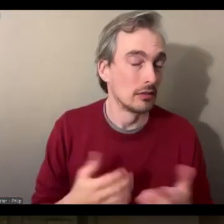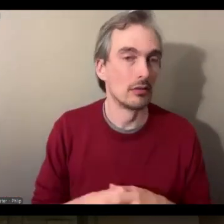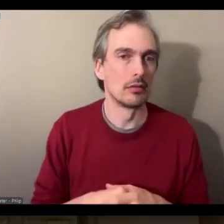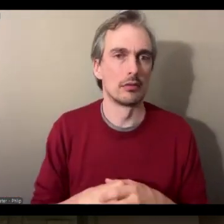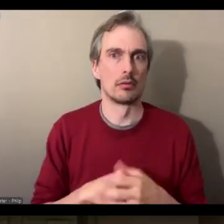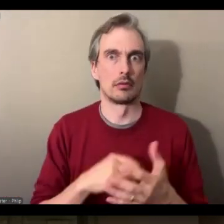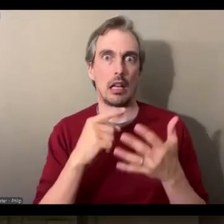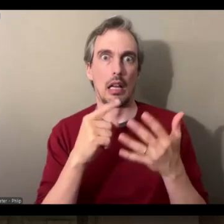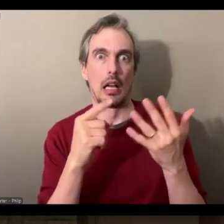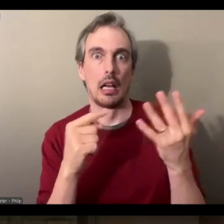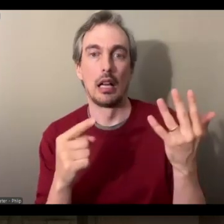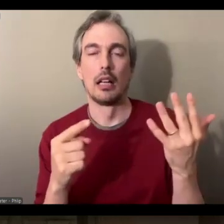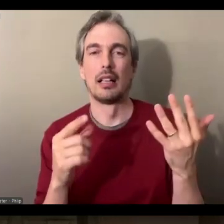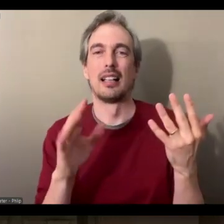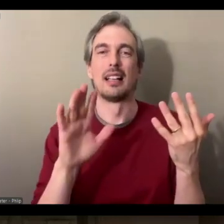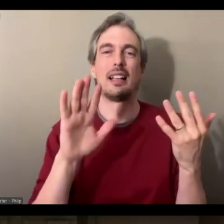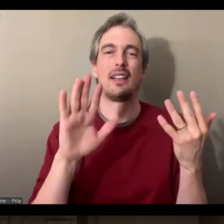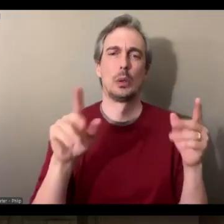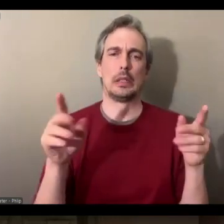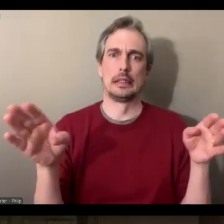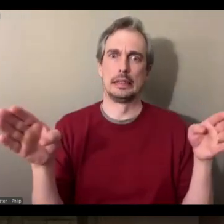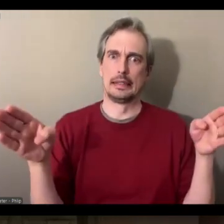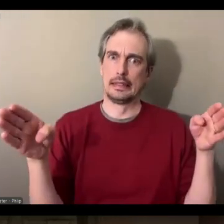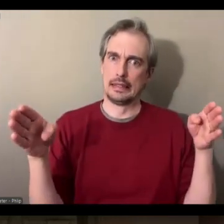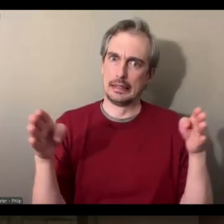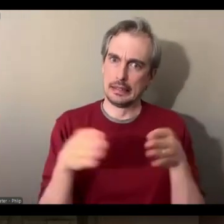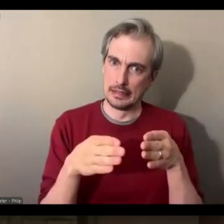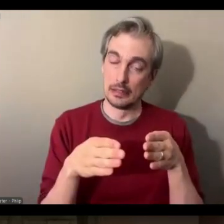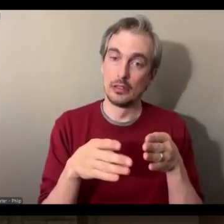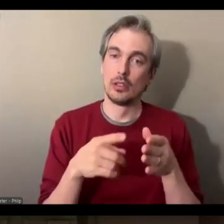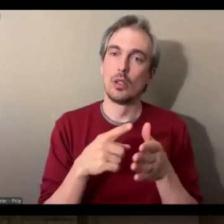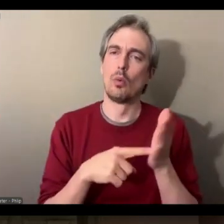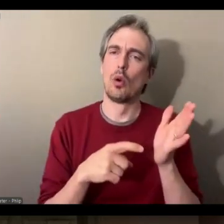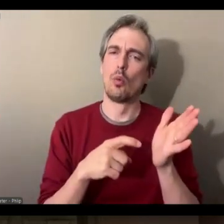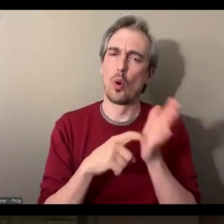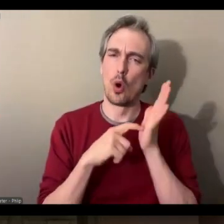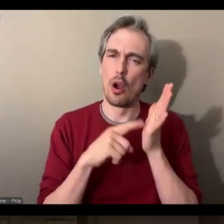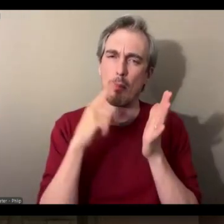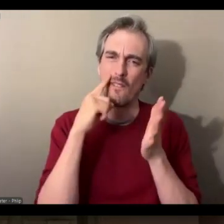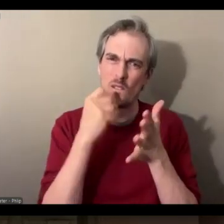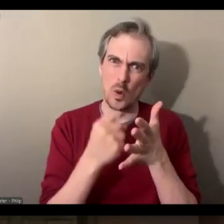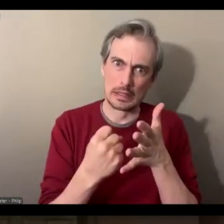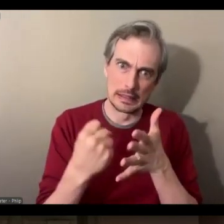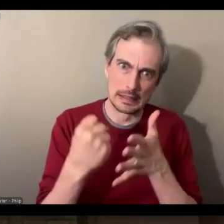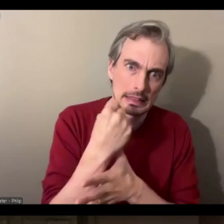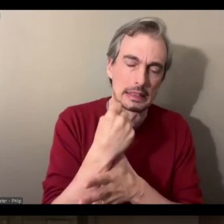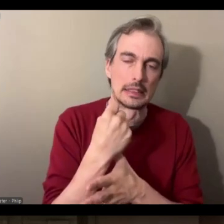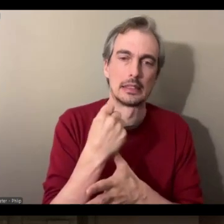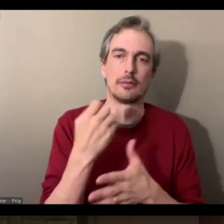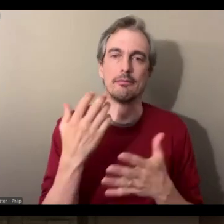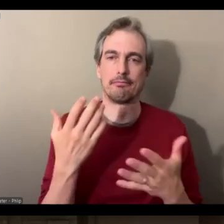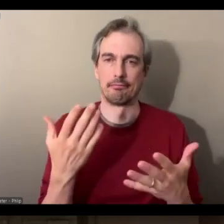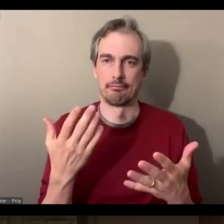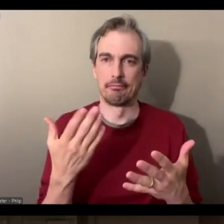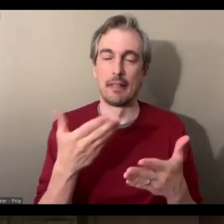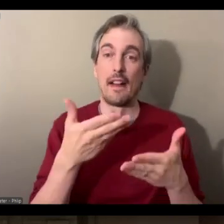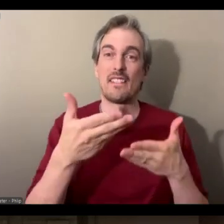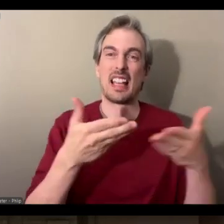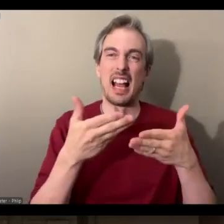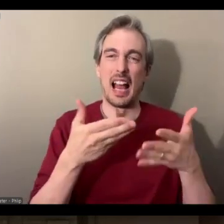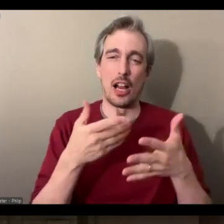really, really matter helped make the case for hiring those folks on time and making sure that